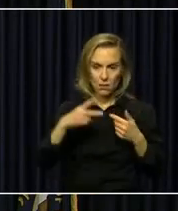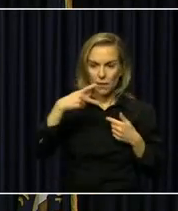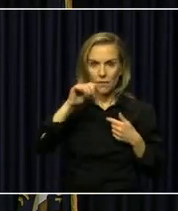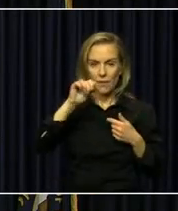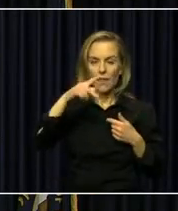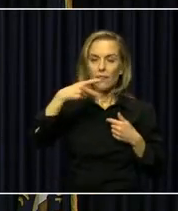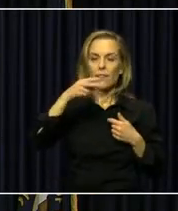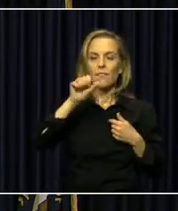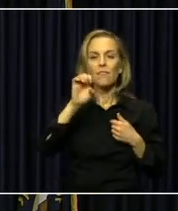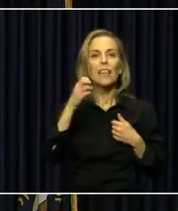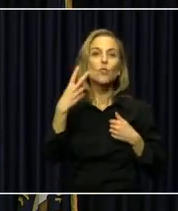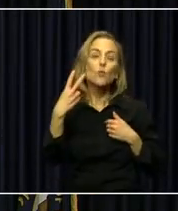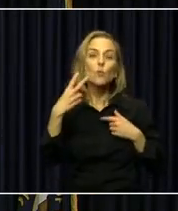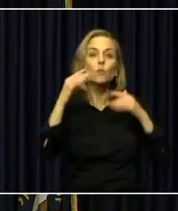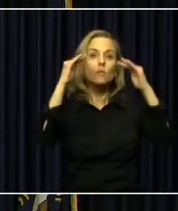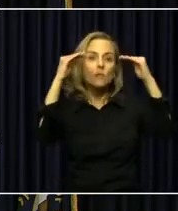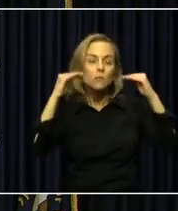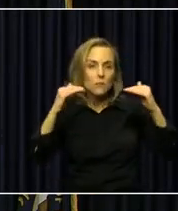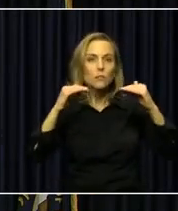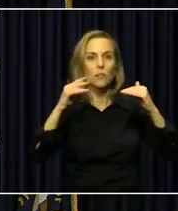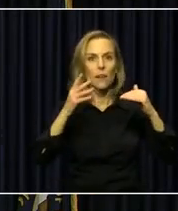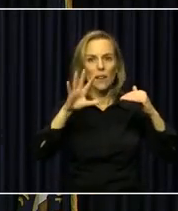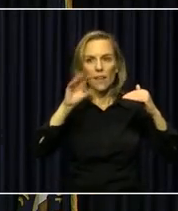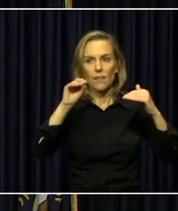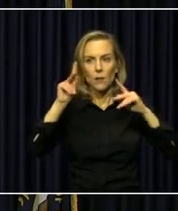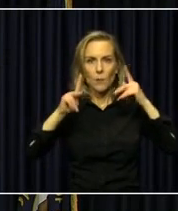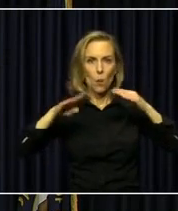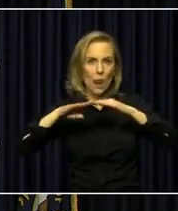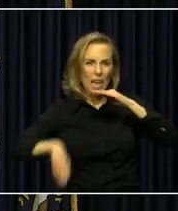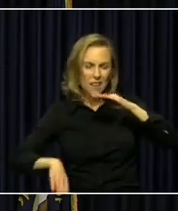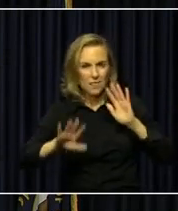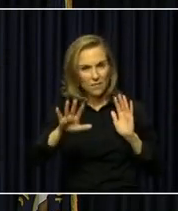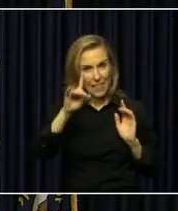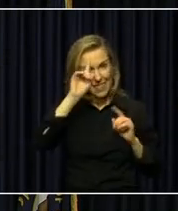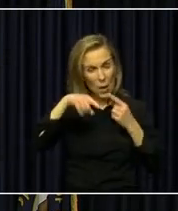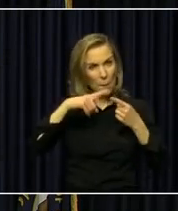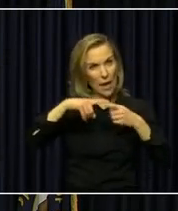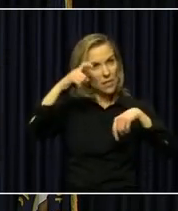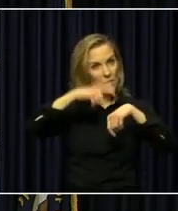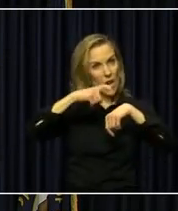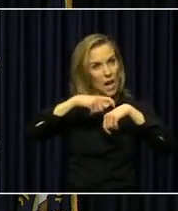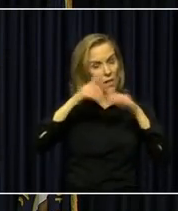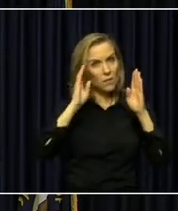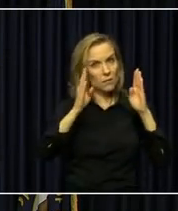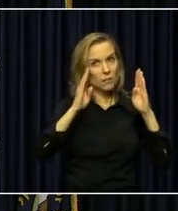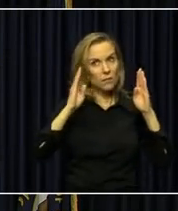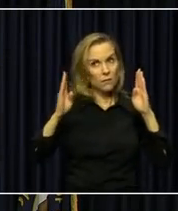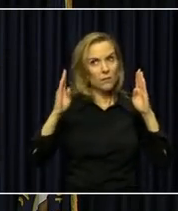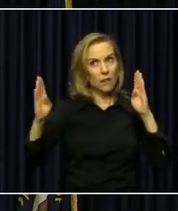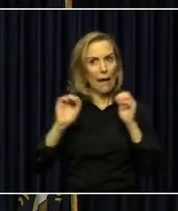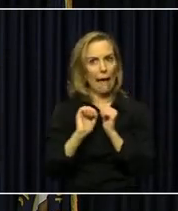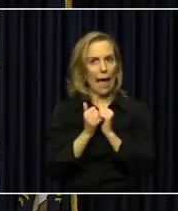TELEHEALTH, BUT WE HAVE FOLKS SHOWING UP AT THE ER CIRCUMSTANCE THAN THEY WOULD NORMALLY BE.